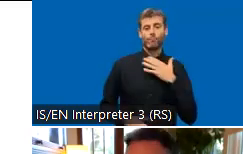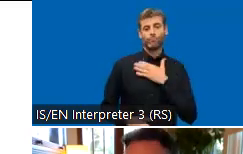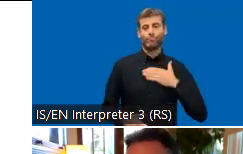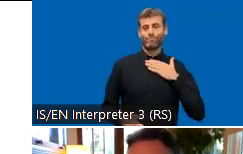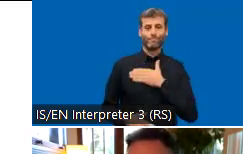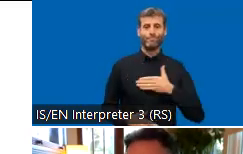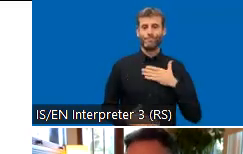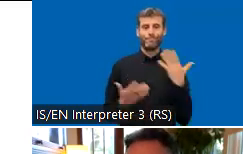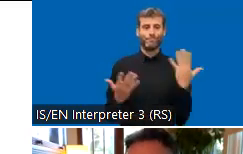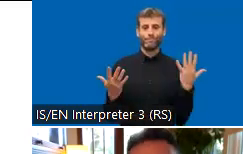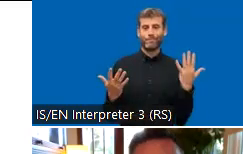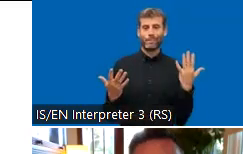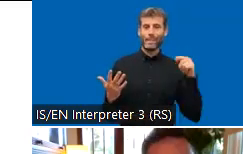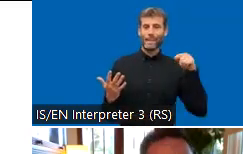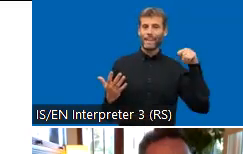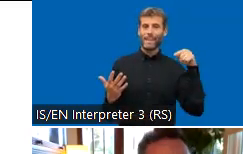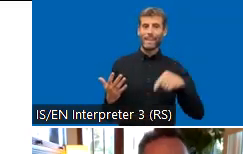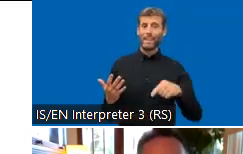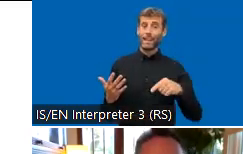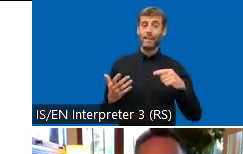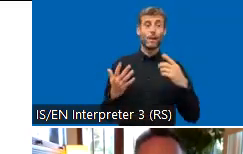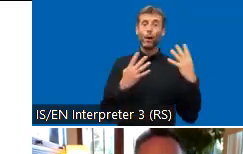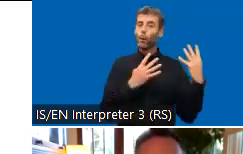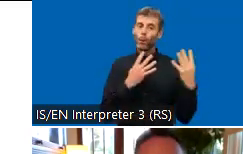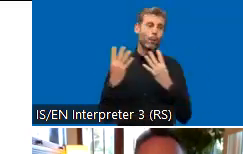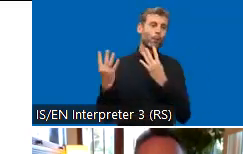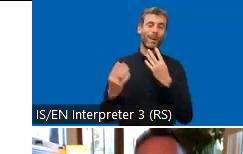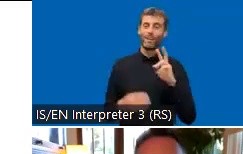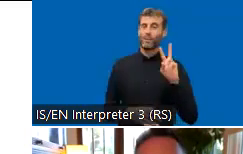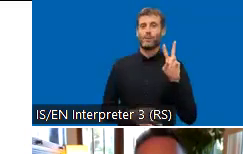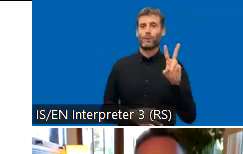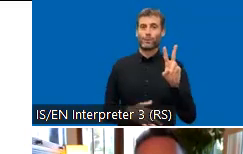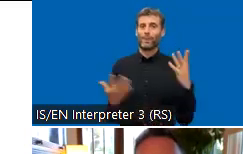celebrate the second anniversary of the Web Accessibility Directive together with EDF.